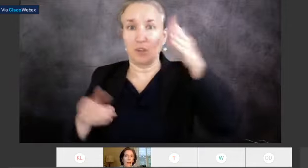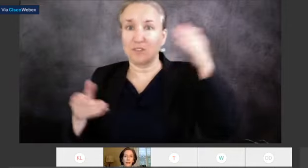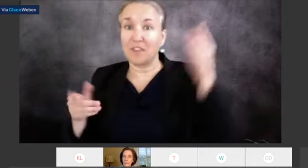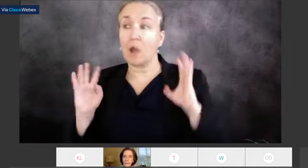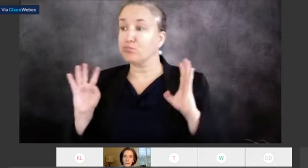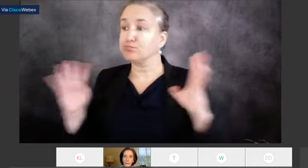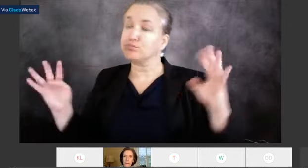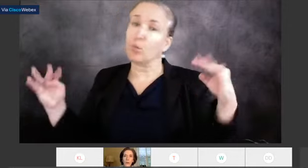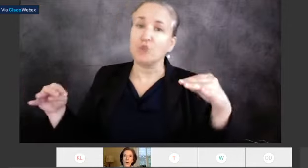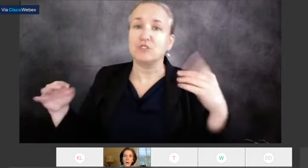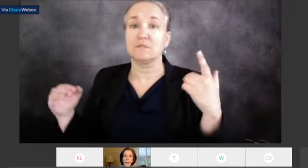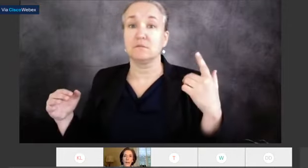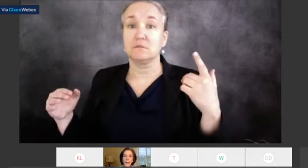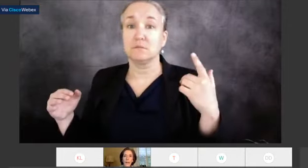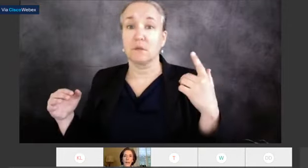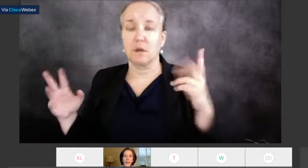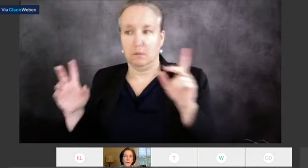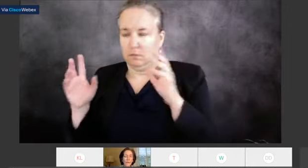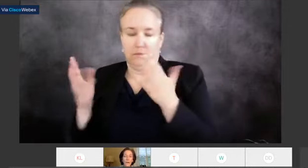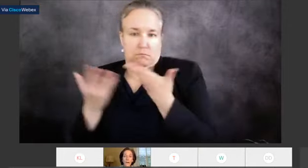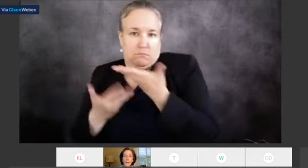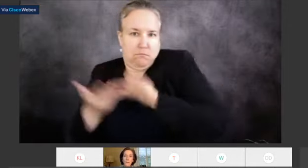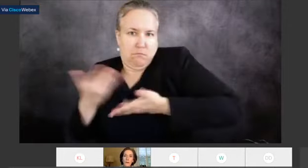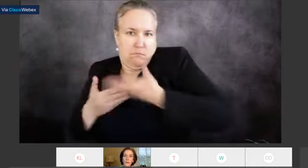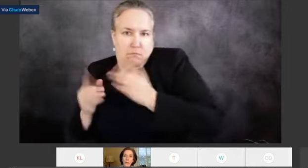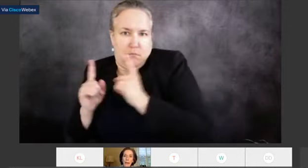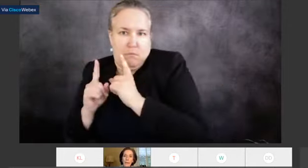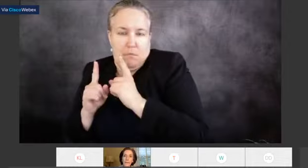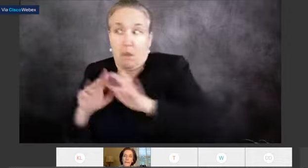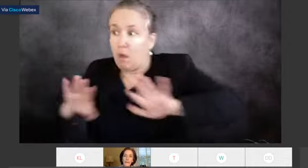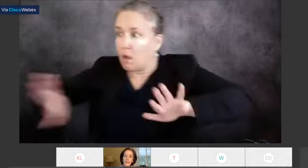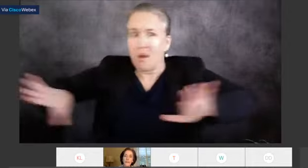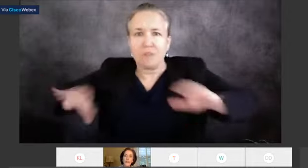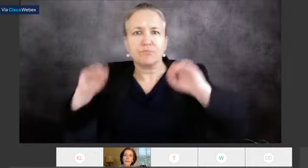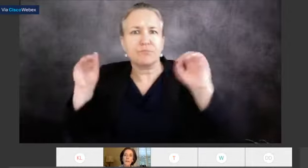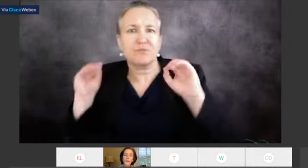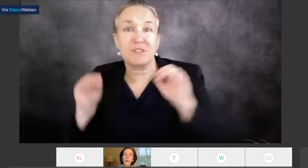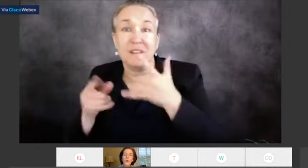not six feet apart and very very few masks and i think it's just so